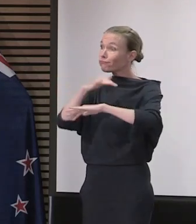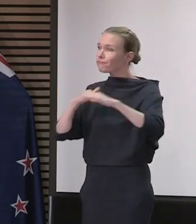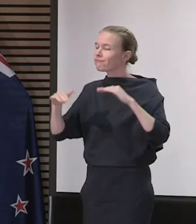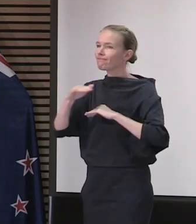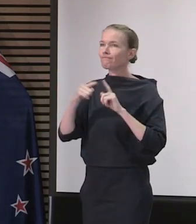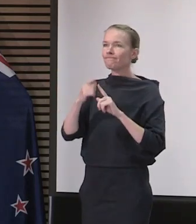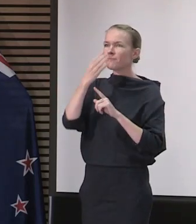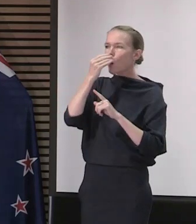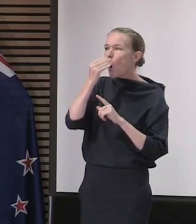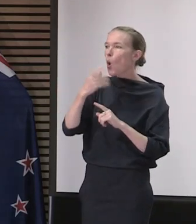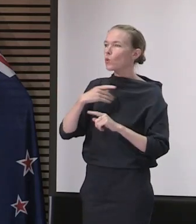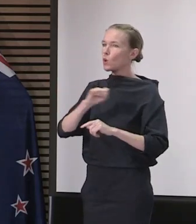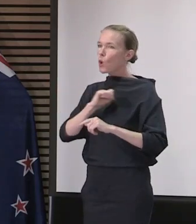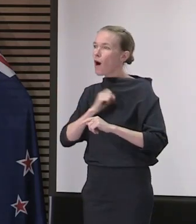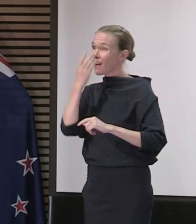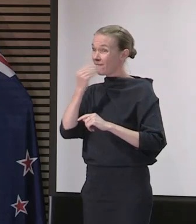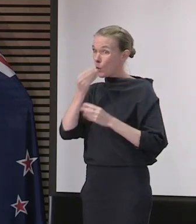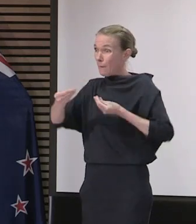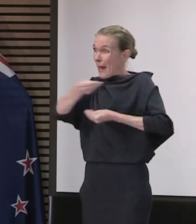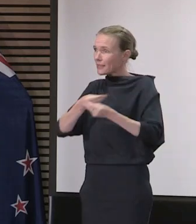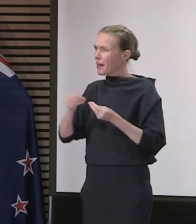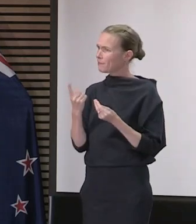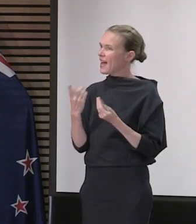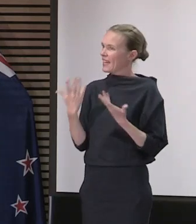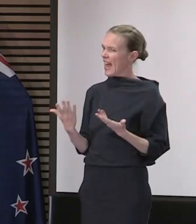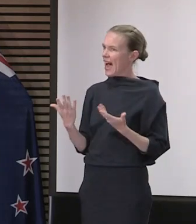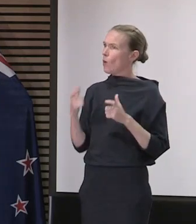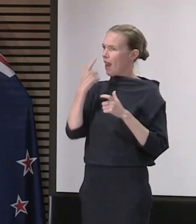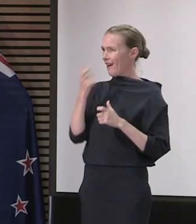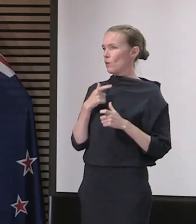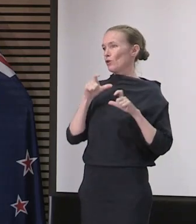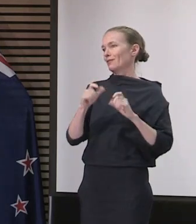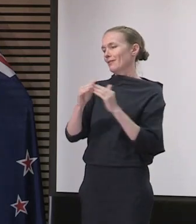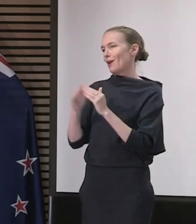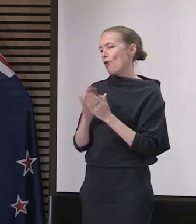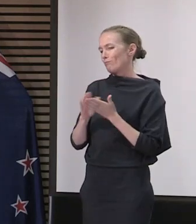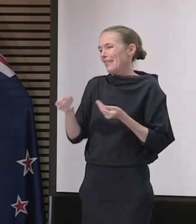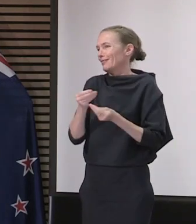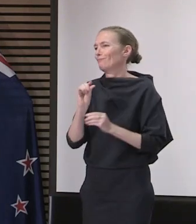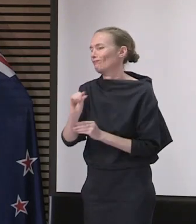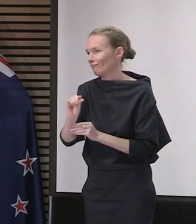lockdown we have been under, which has stopped all sorts of respiratory viruses